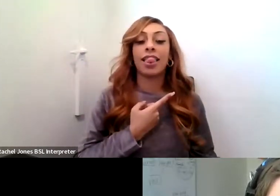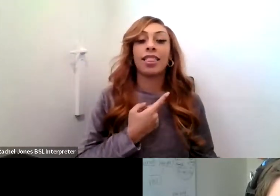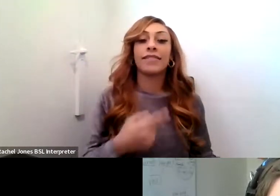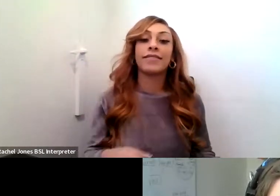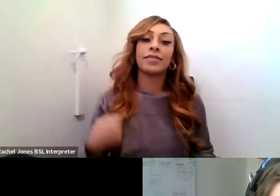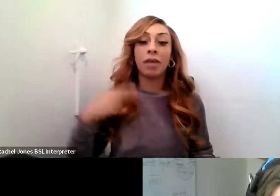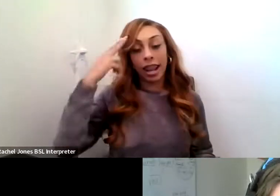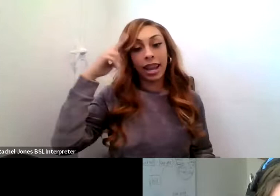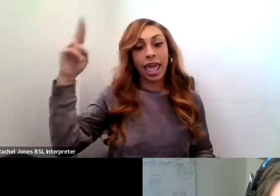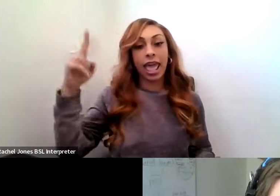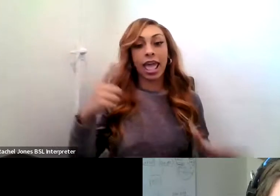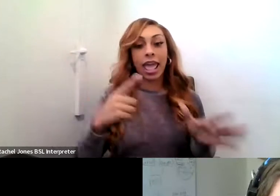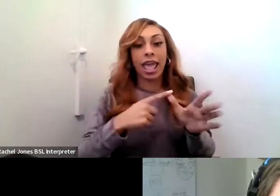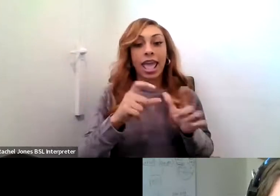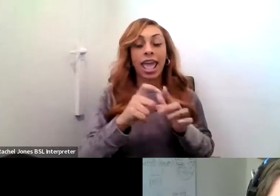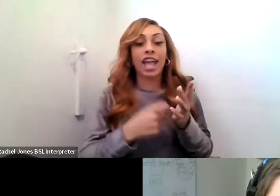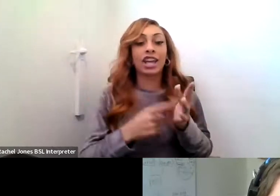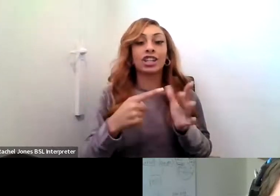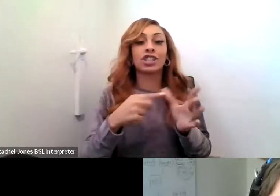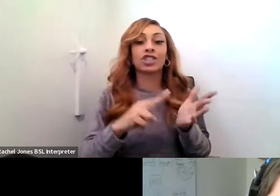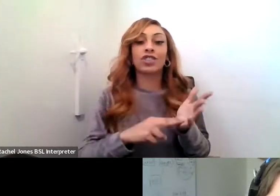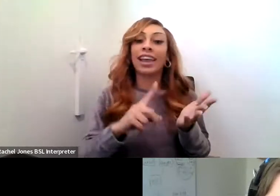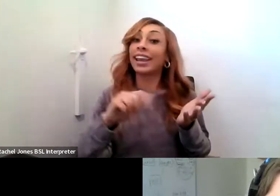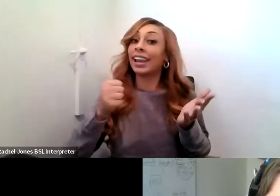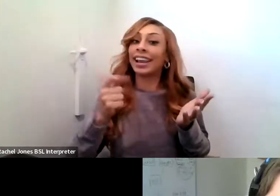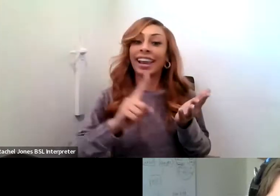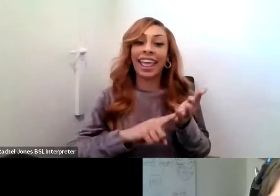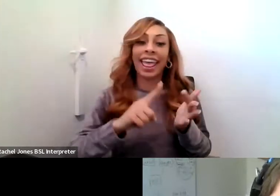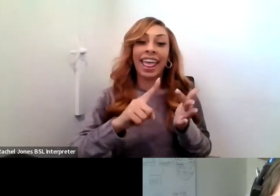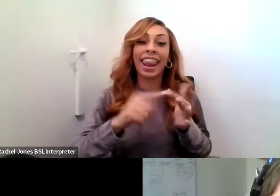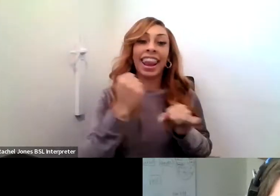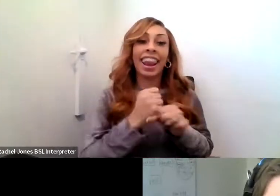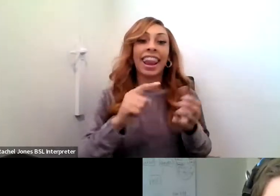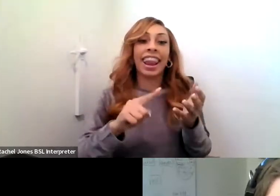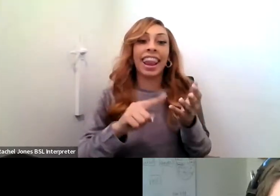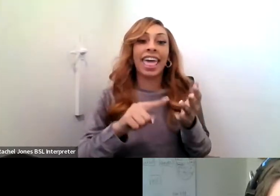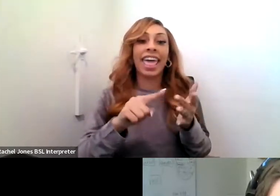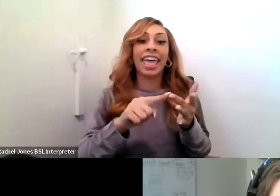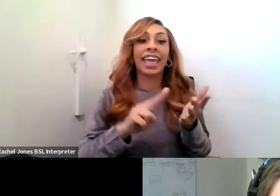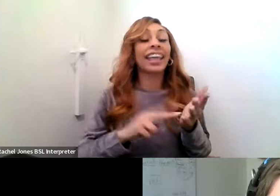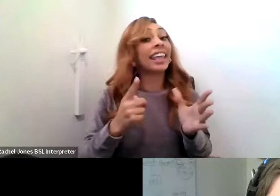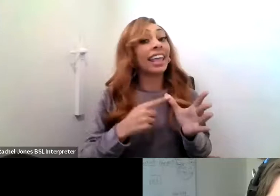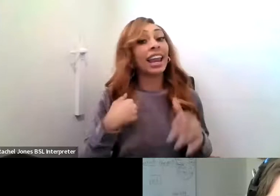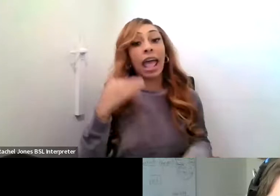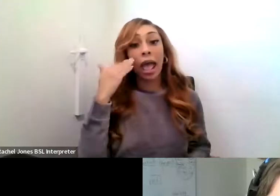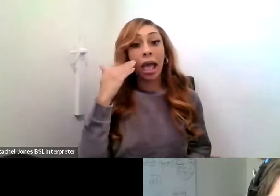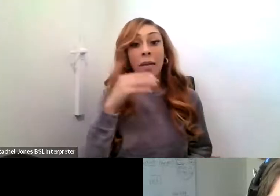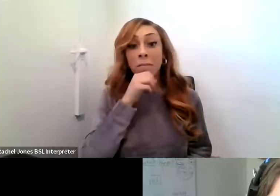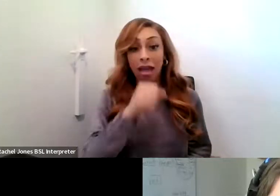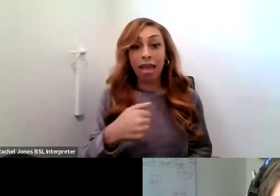My name is Adrian Leguina, I am a male in my late 30s.